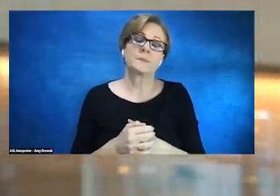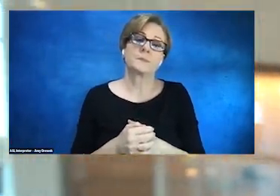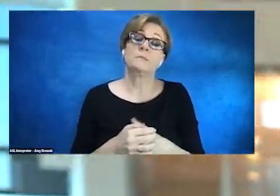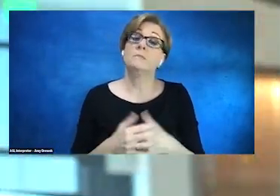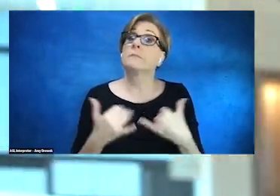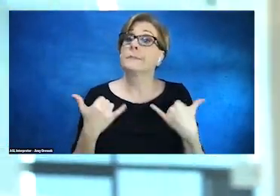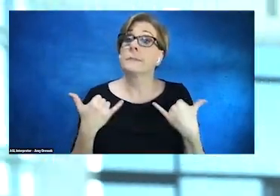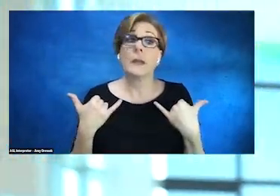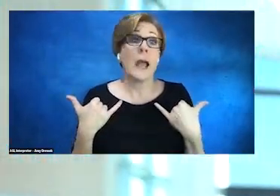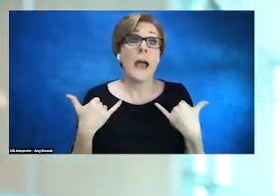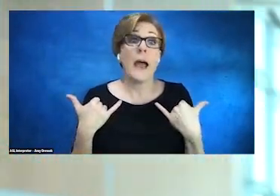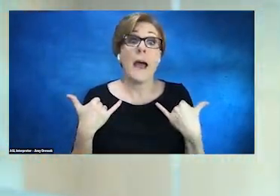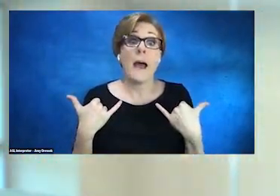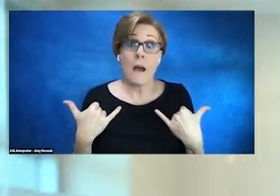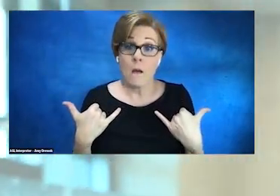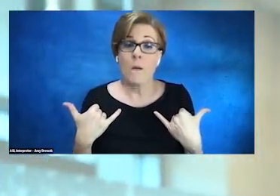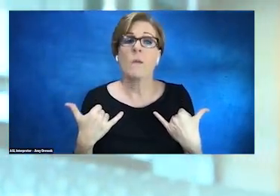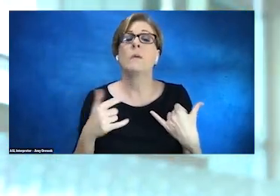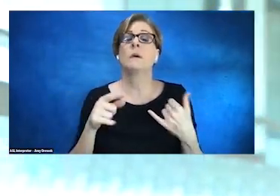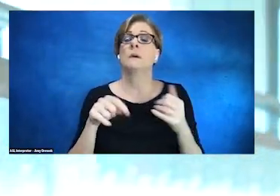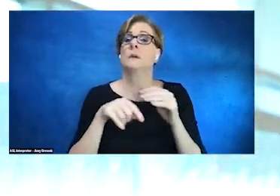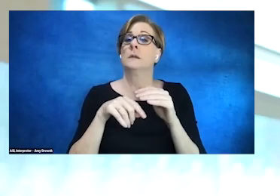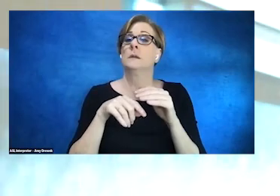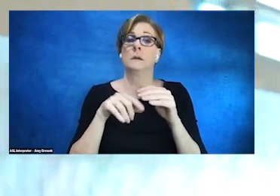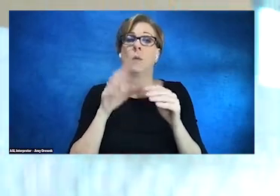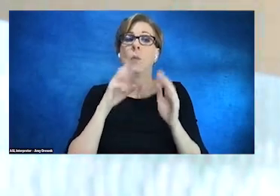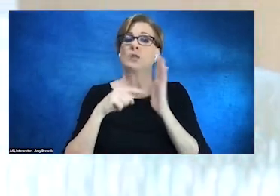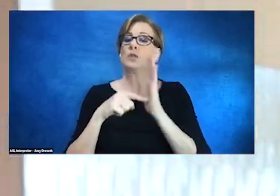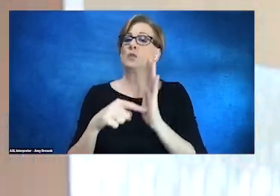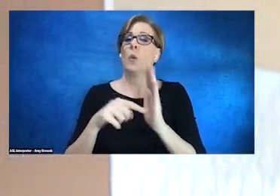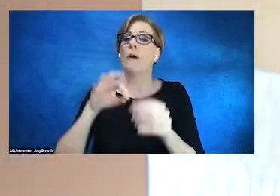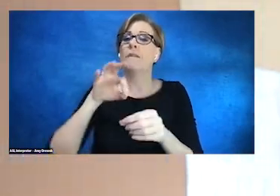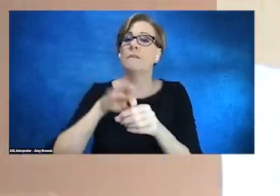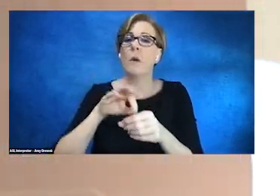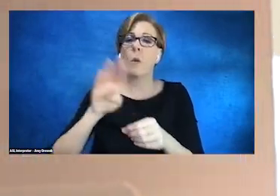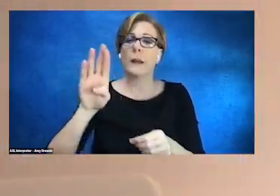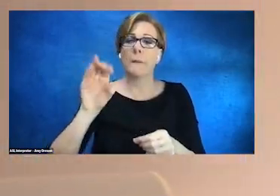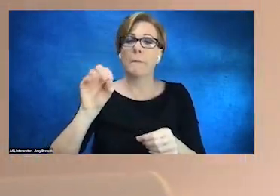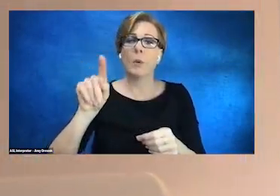so I'm going to go over to one of our voting booths and there's a few items I wanted to